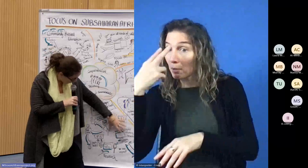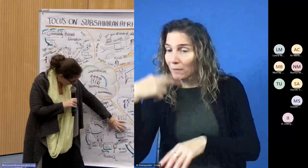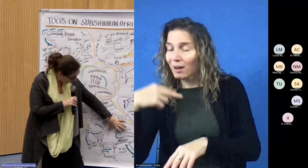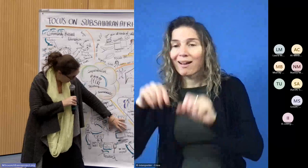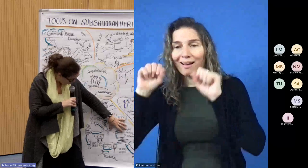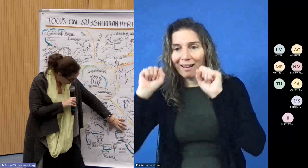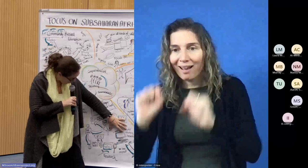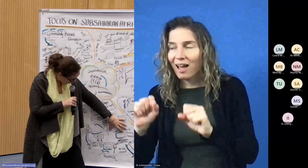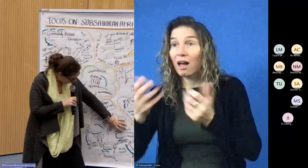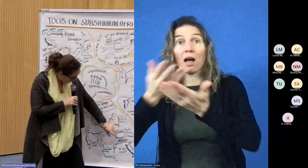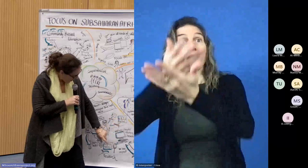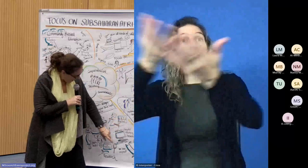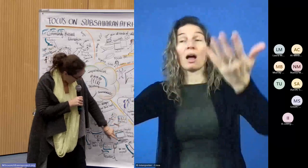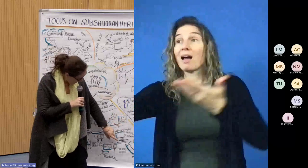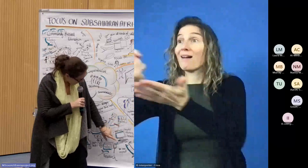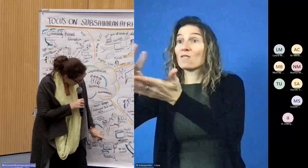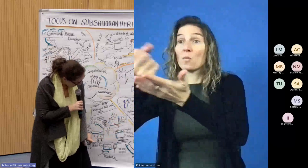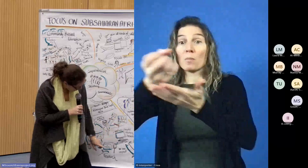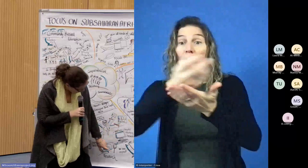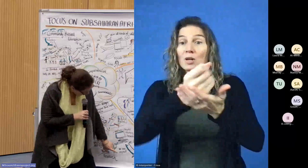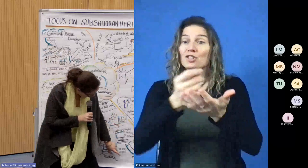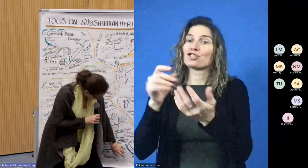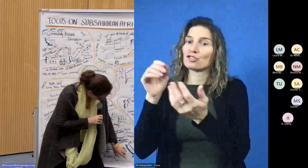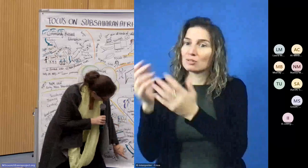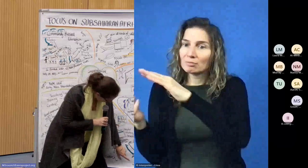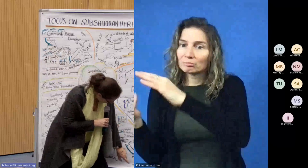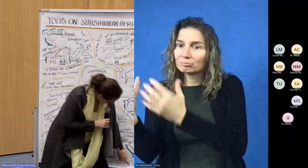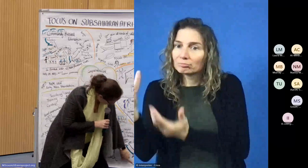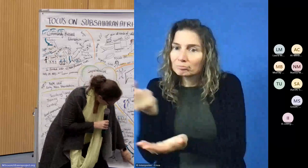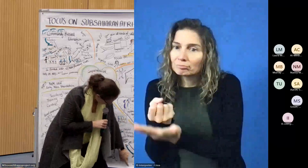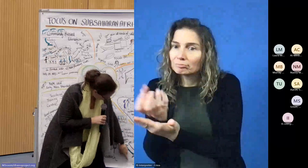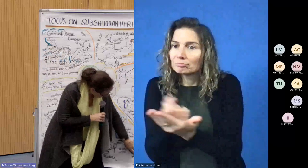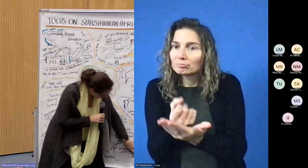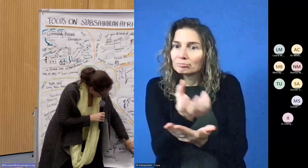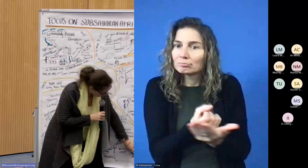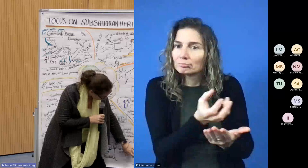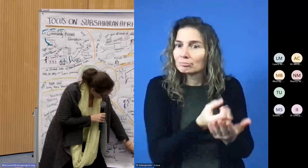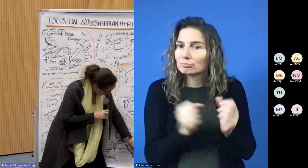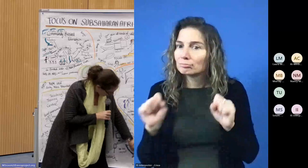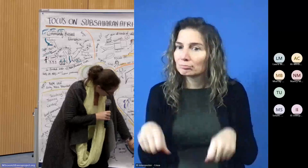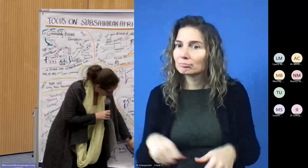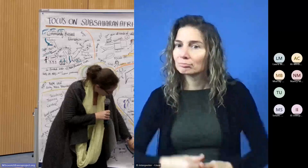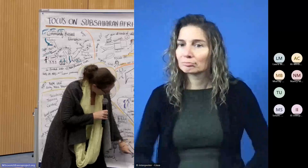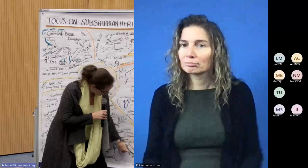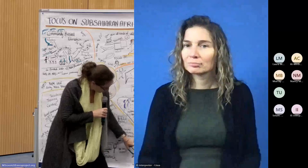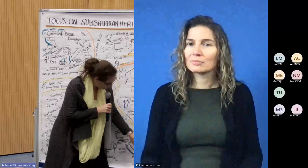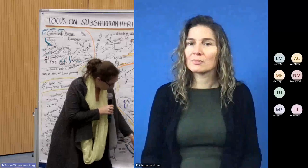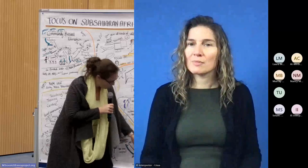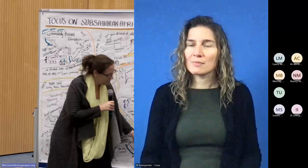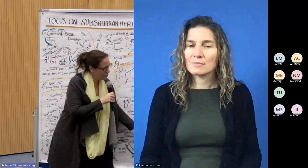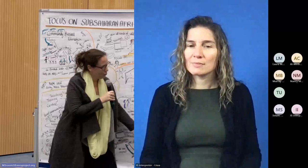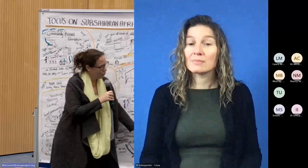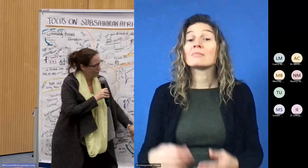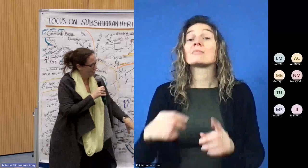all the information. And it's from primary school to secondary school to university and to work,